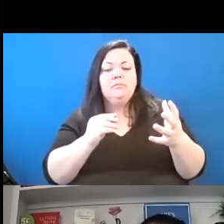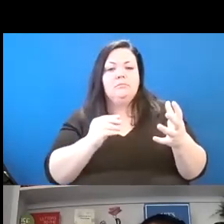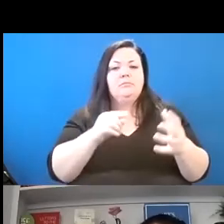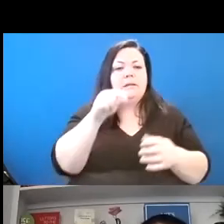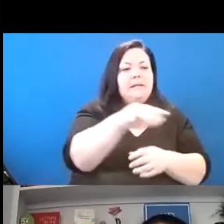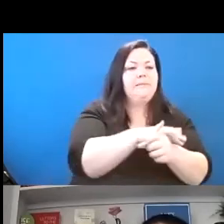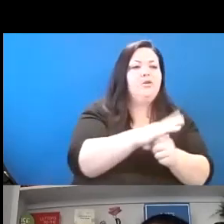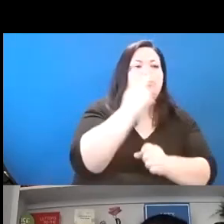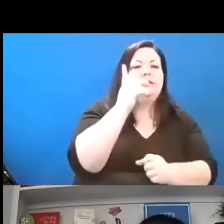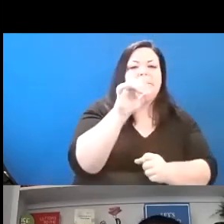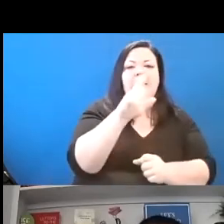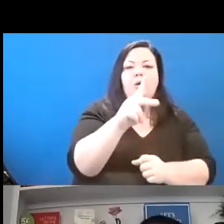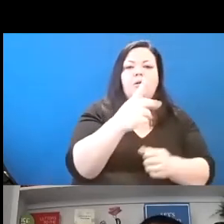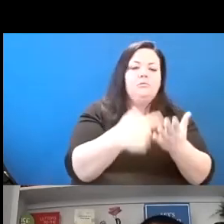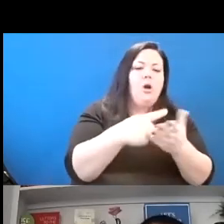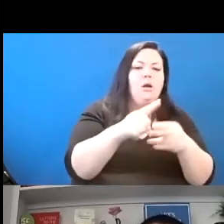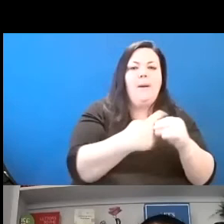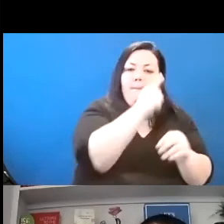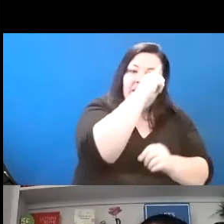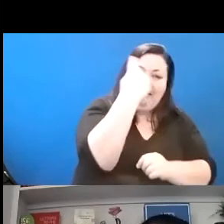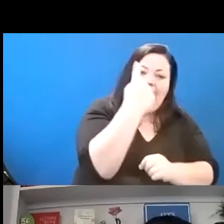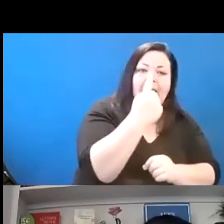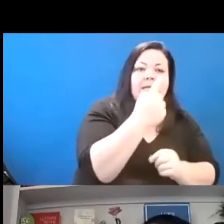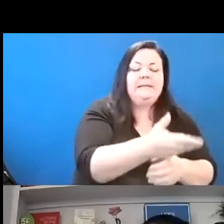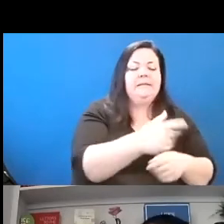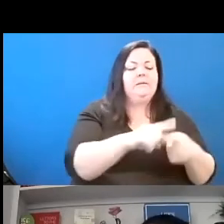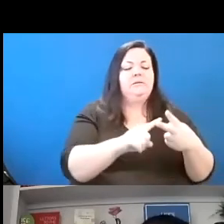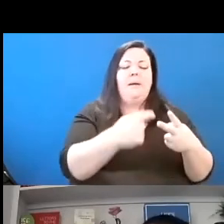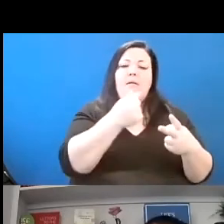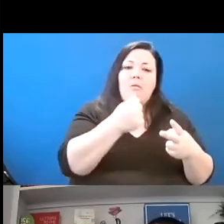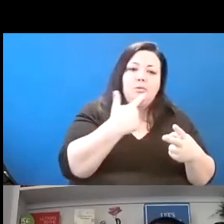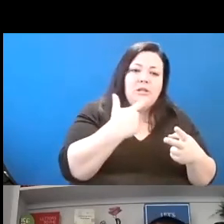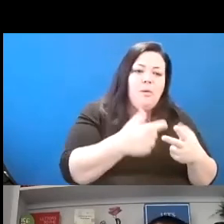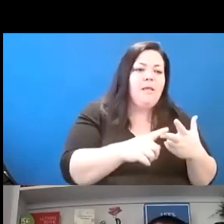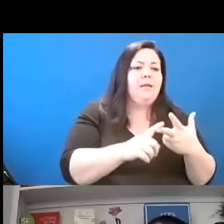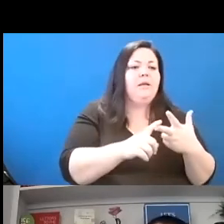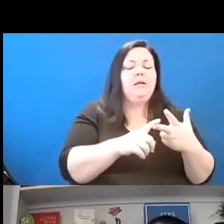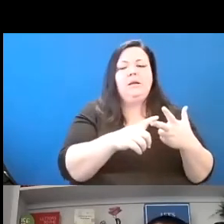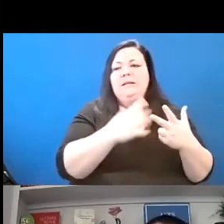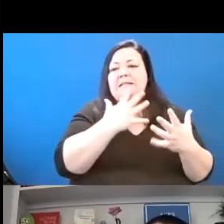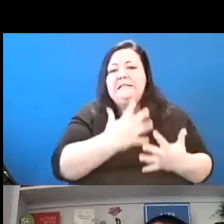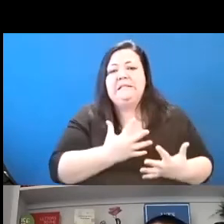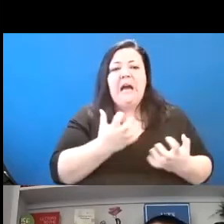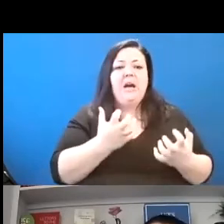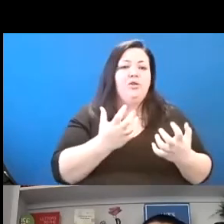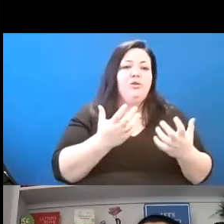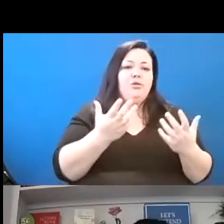about blackness you can see him talking about homosexuality and desire and um loneliness